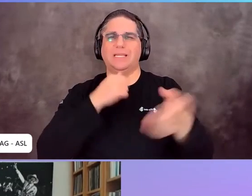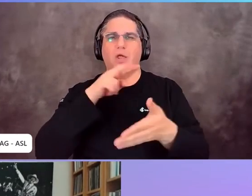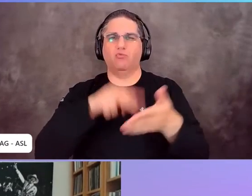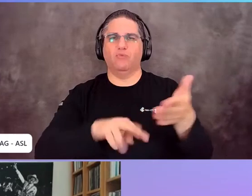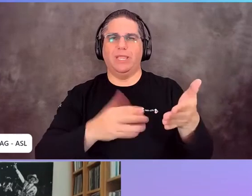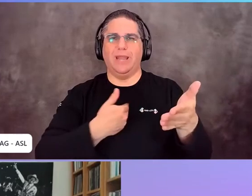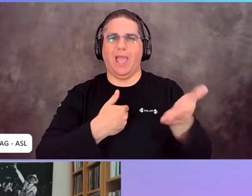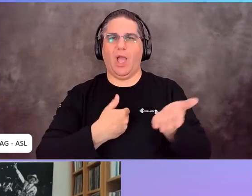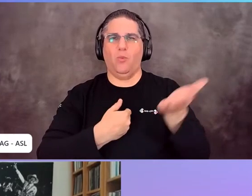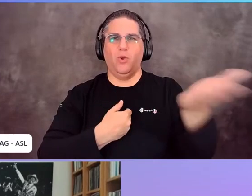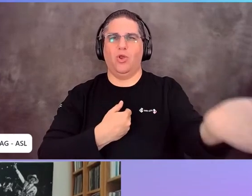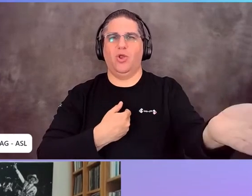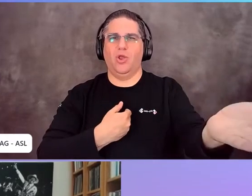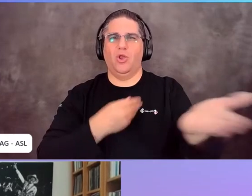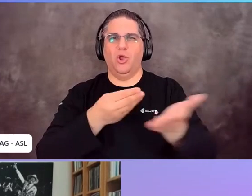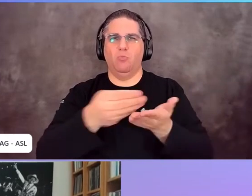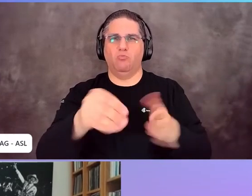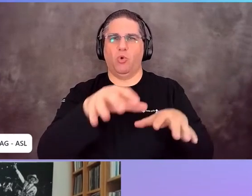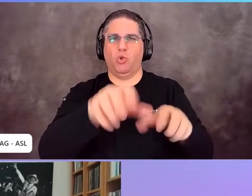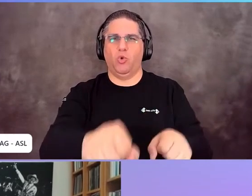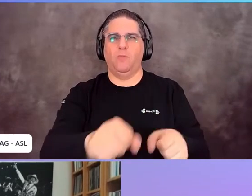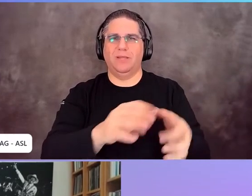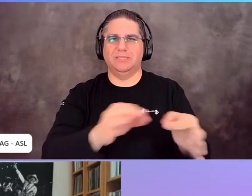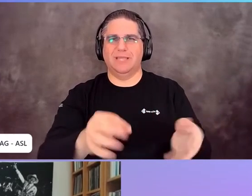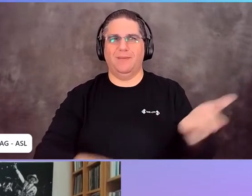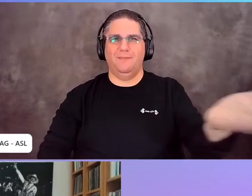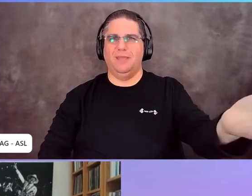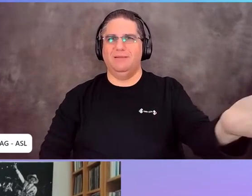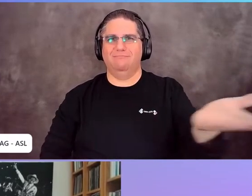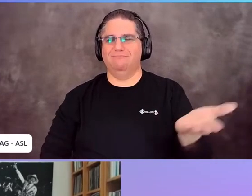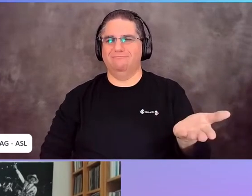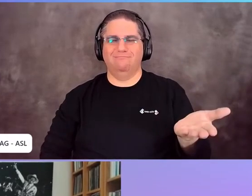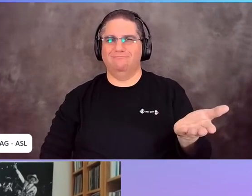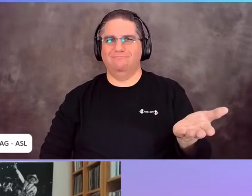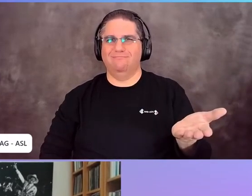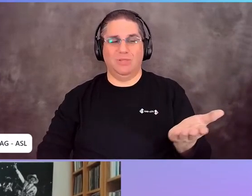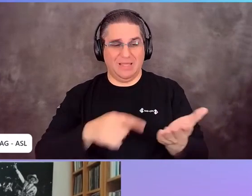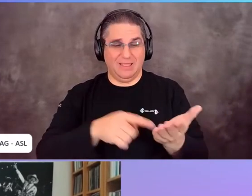axe-con as a partner. I was quite surprised actually. In fact it didn't seem to be